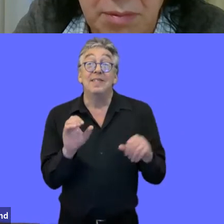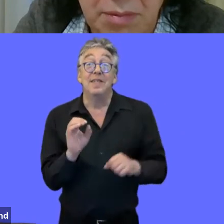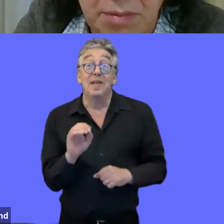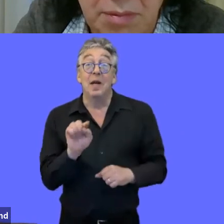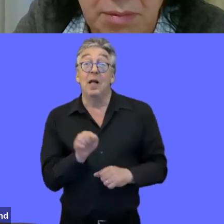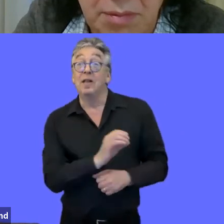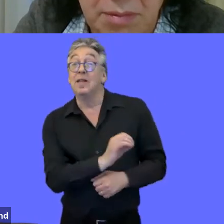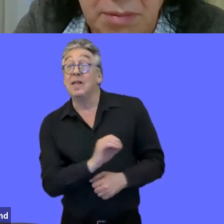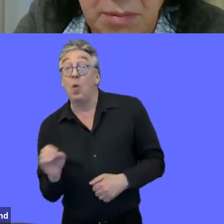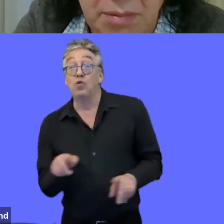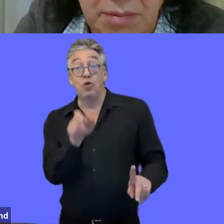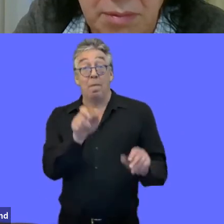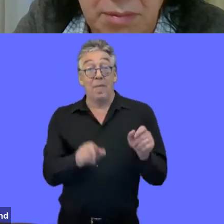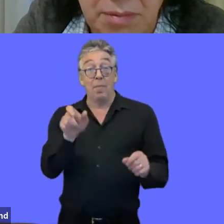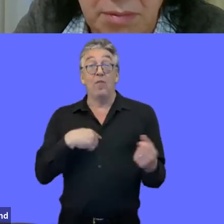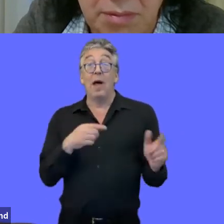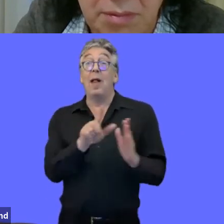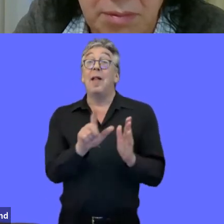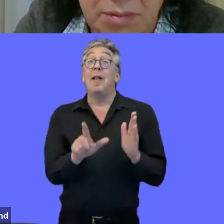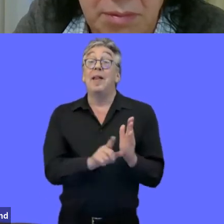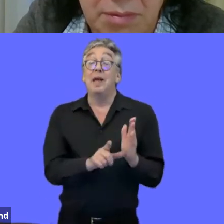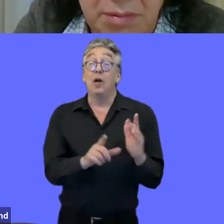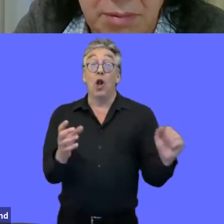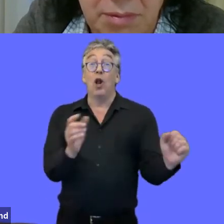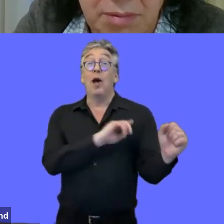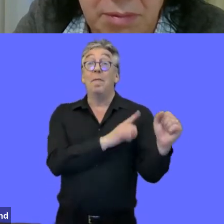which was one of the higher per capita rates in Europe